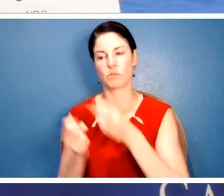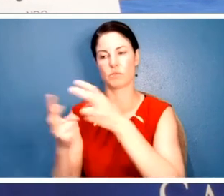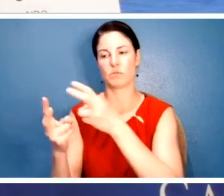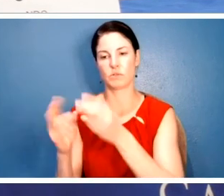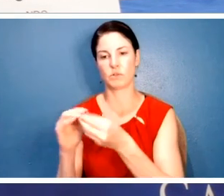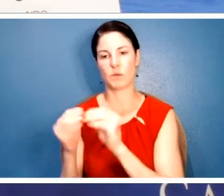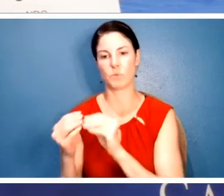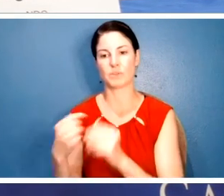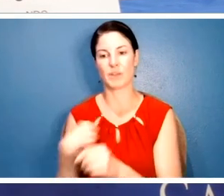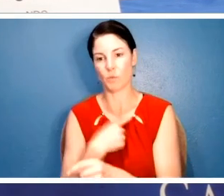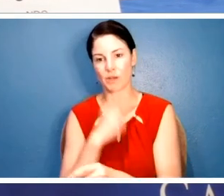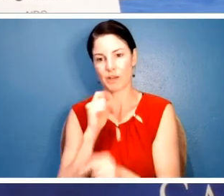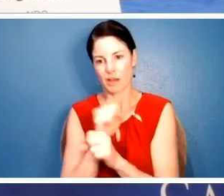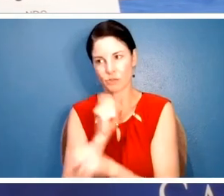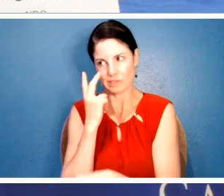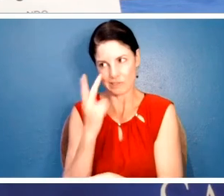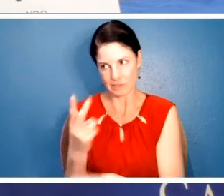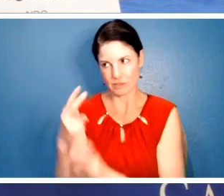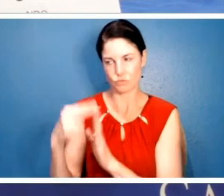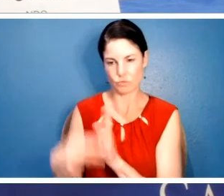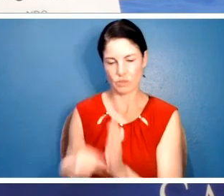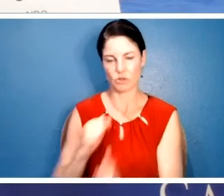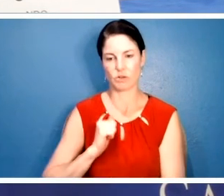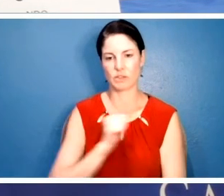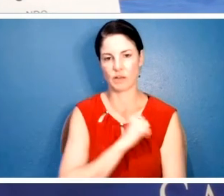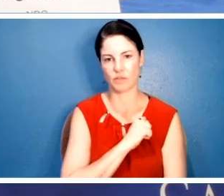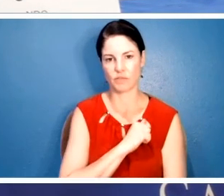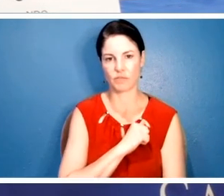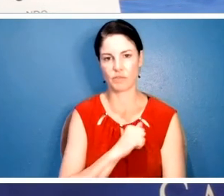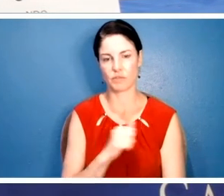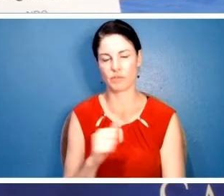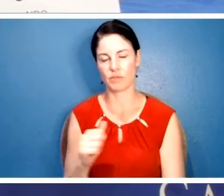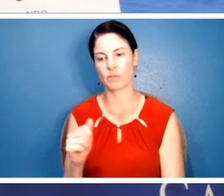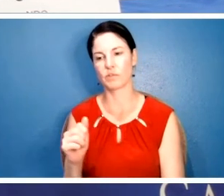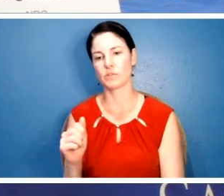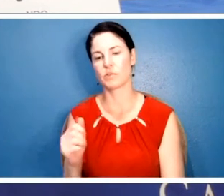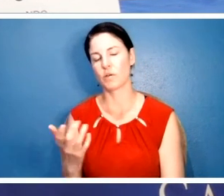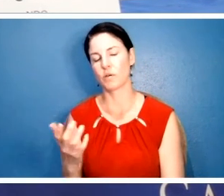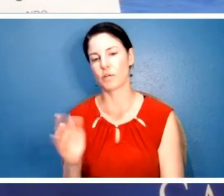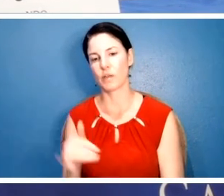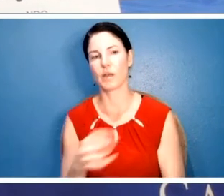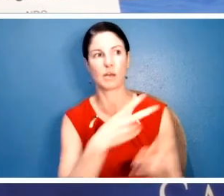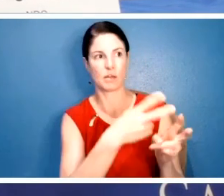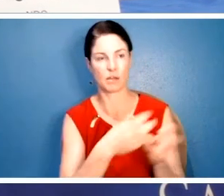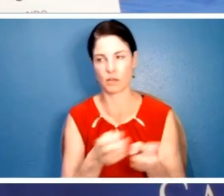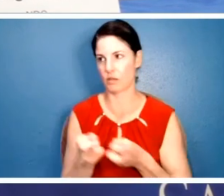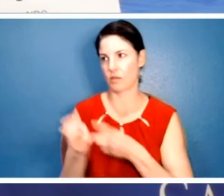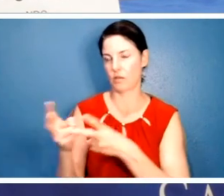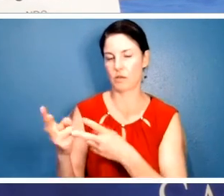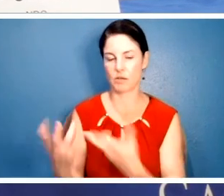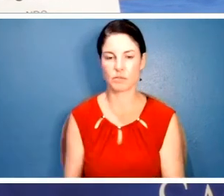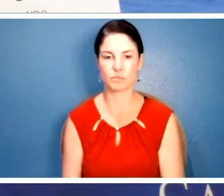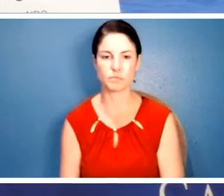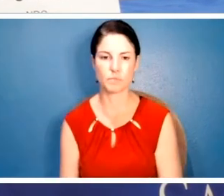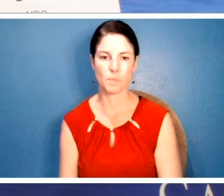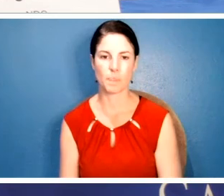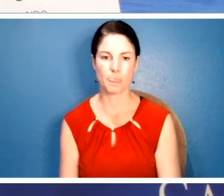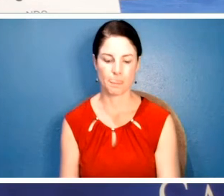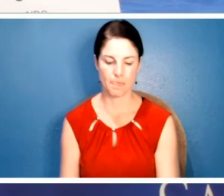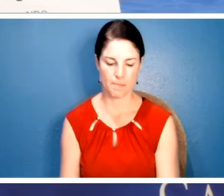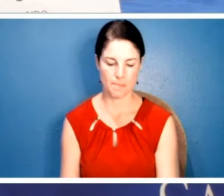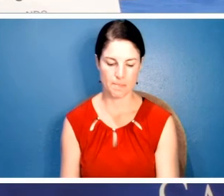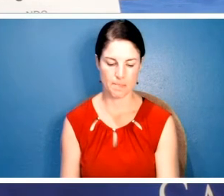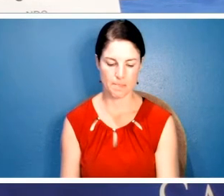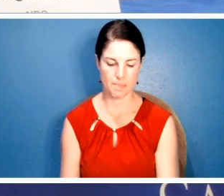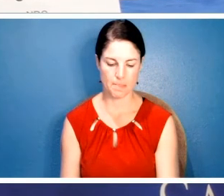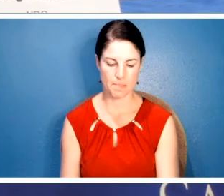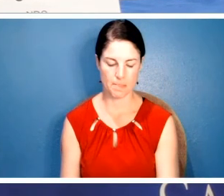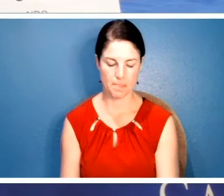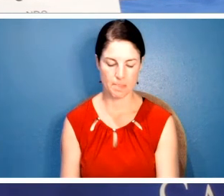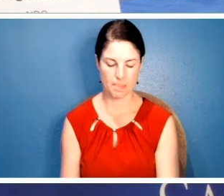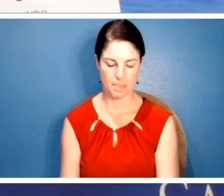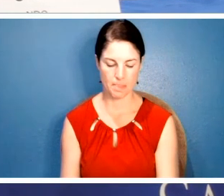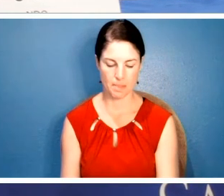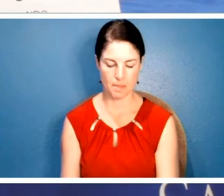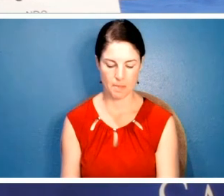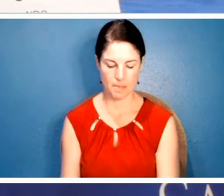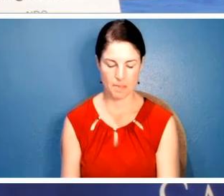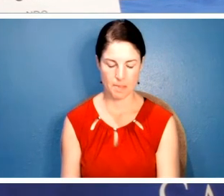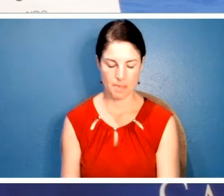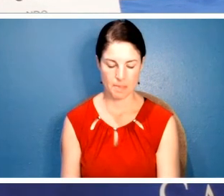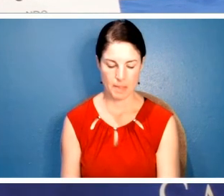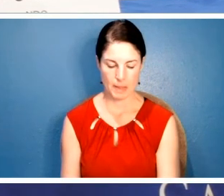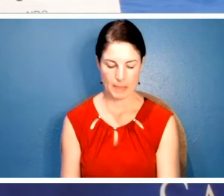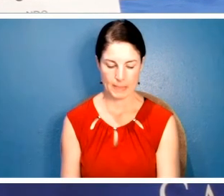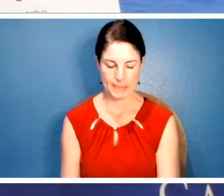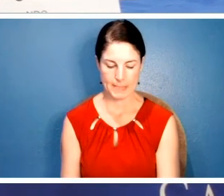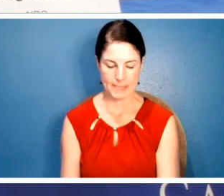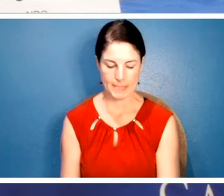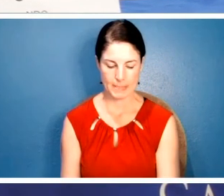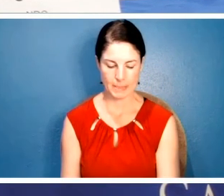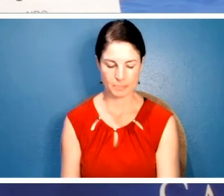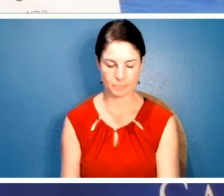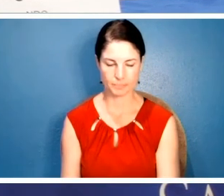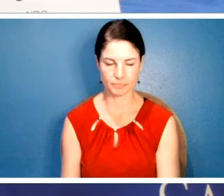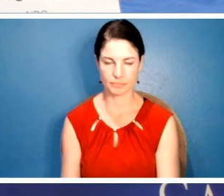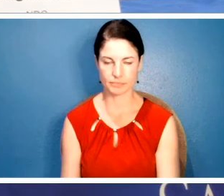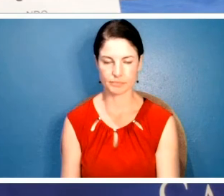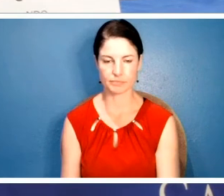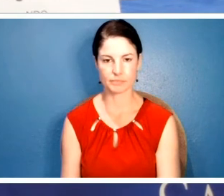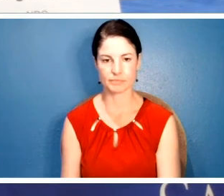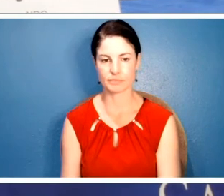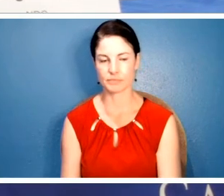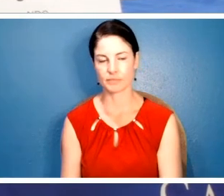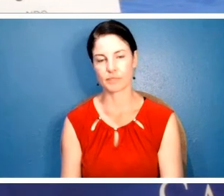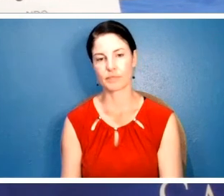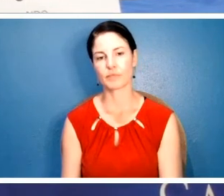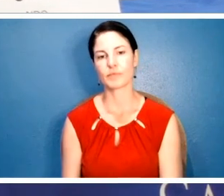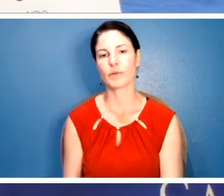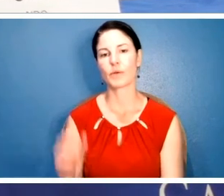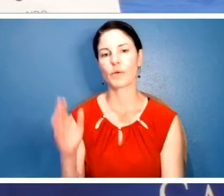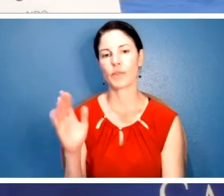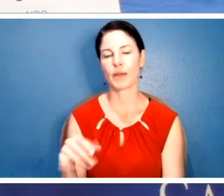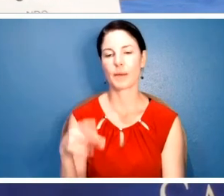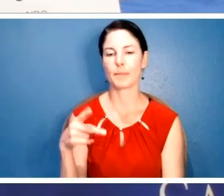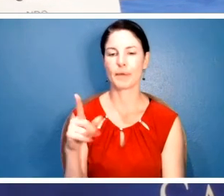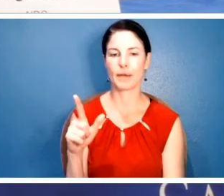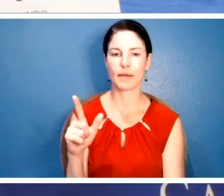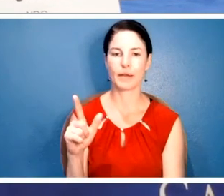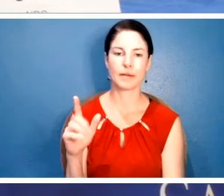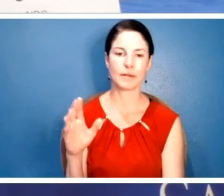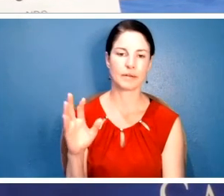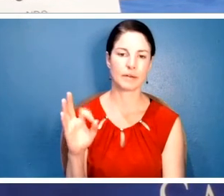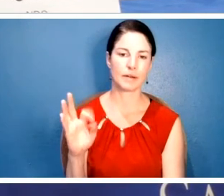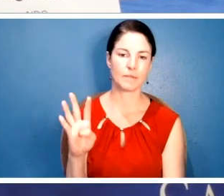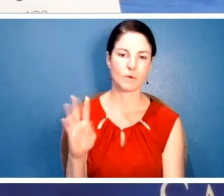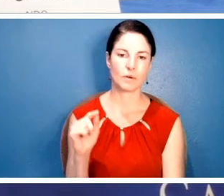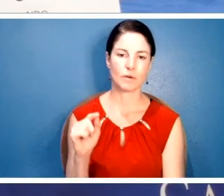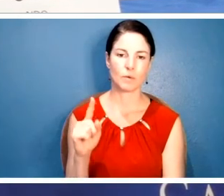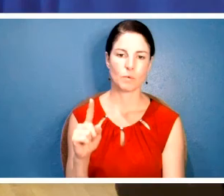They did that, after the PL 94 171 tape was released that that's a technical term that the census bureau uses with with us redistricting nerds, and so it was probably a redistricting nerd that asked that question.